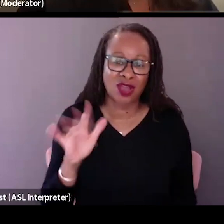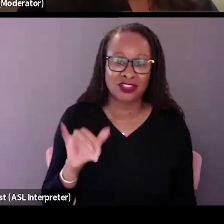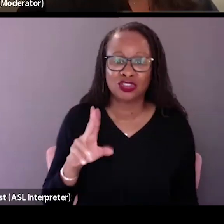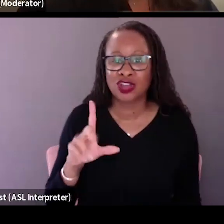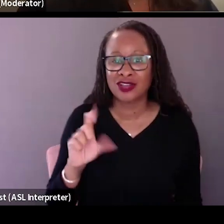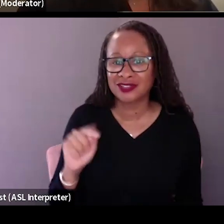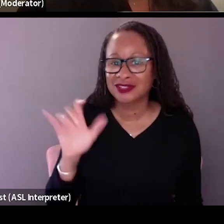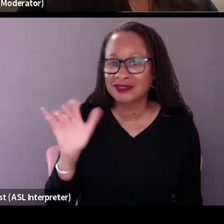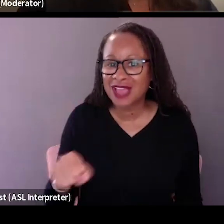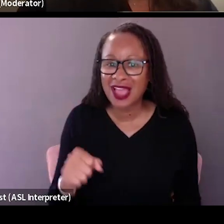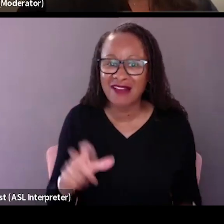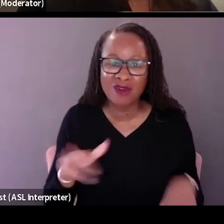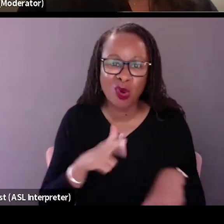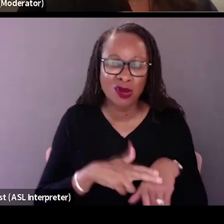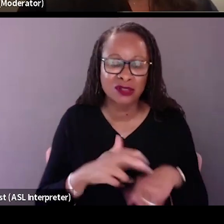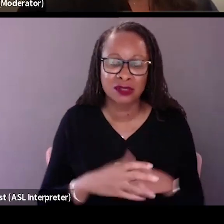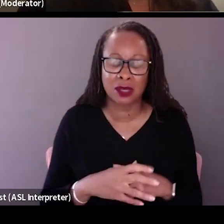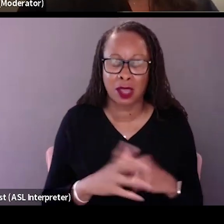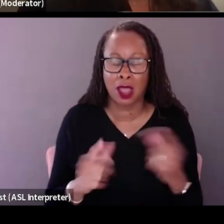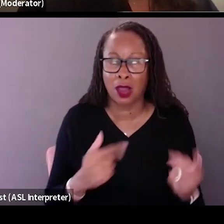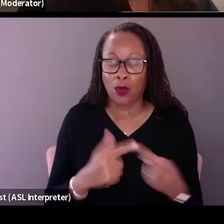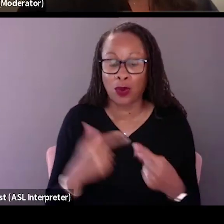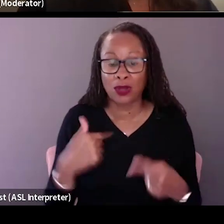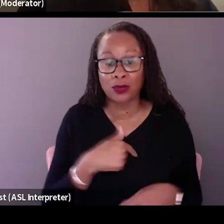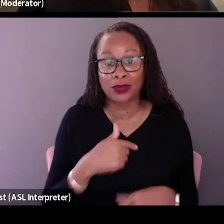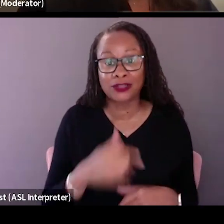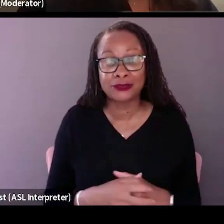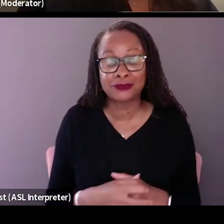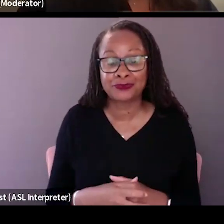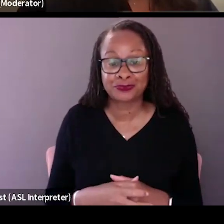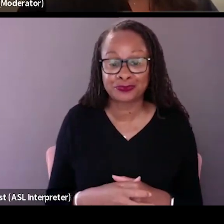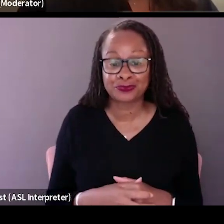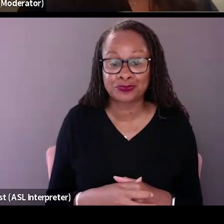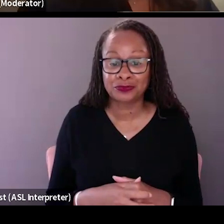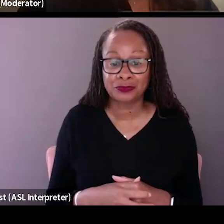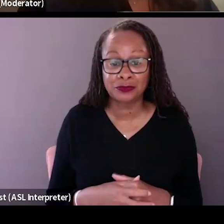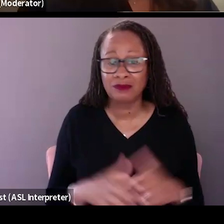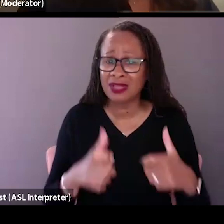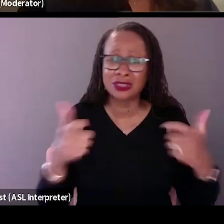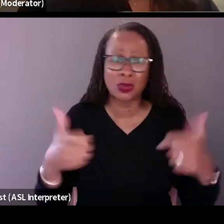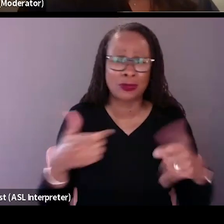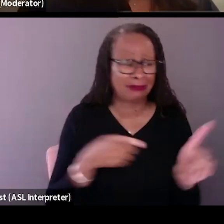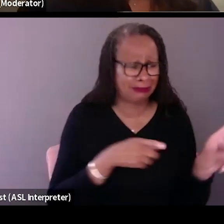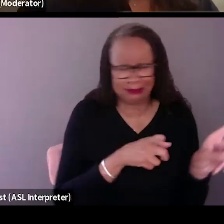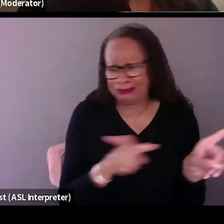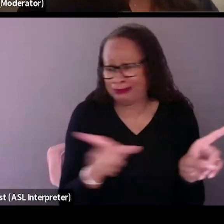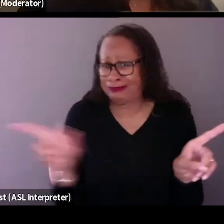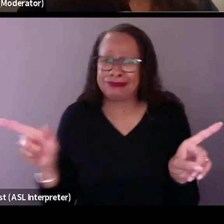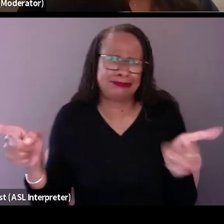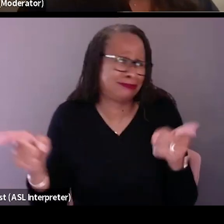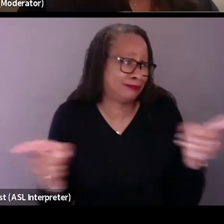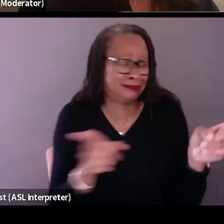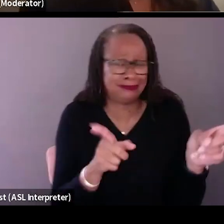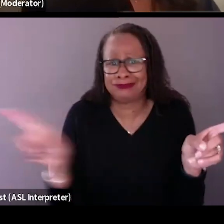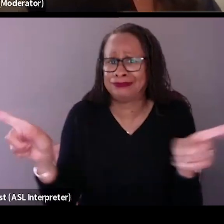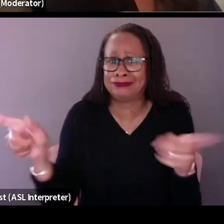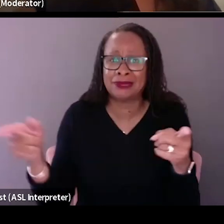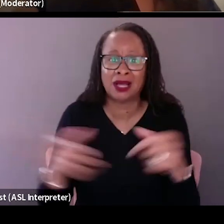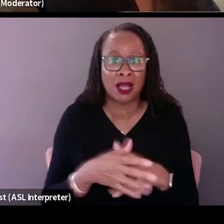by the time we were in there, there were so many twists and turns and it was becoming a film in itself.